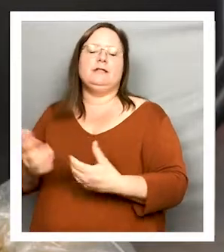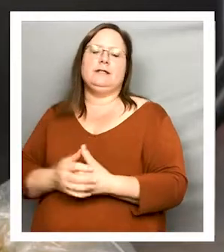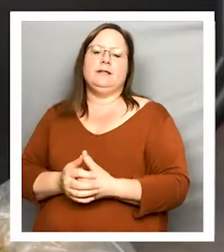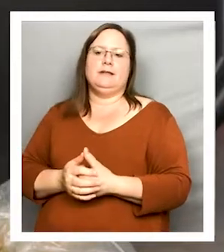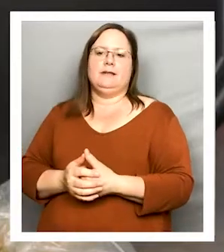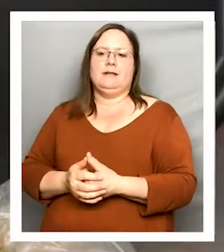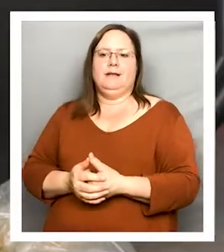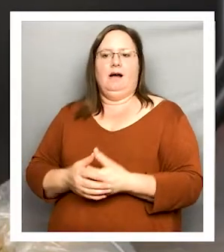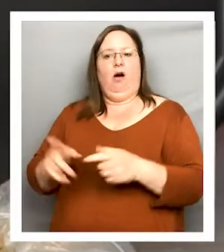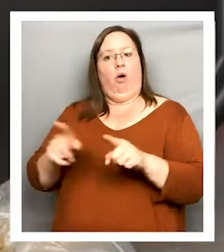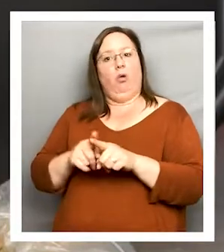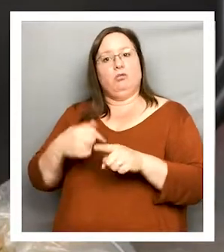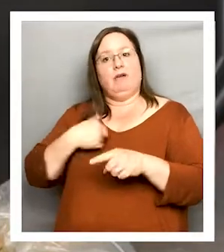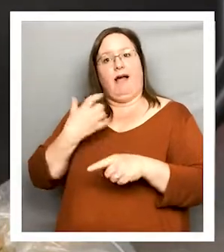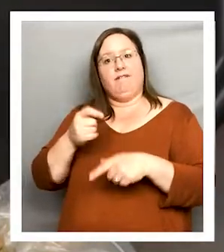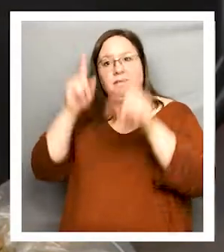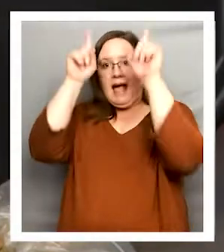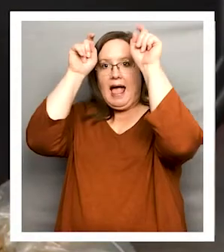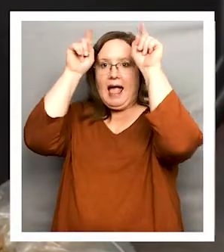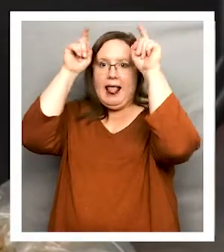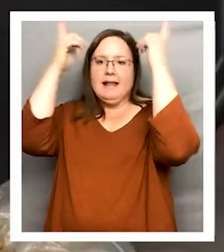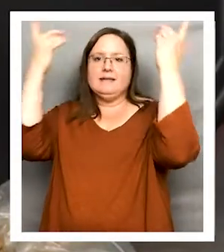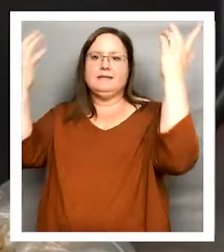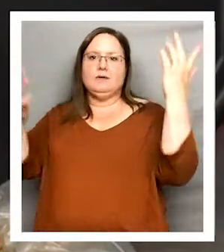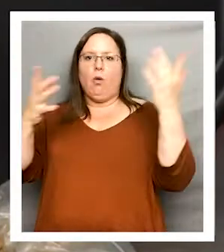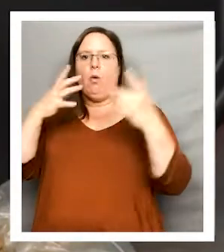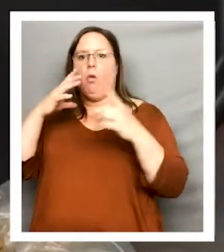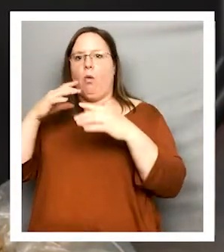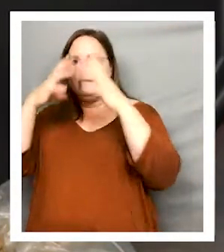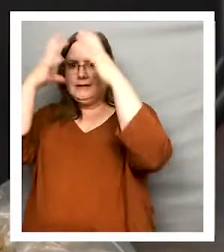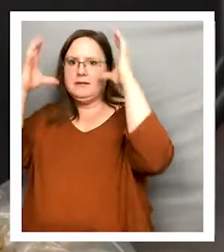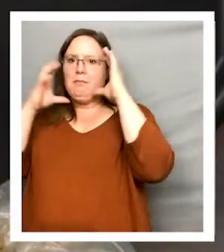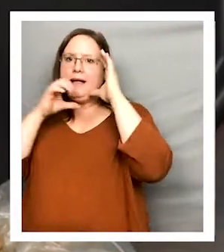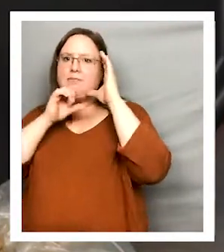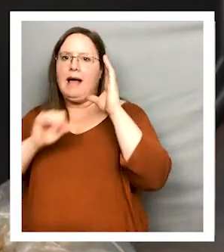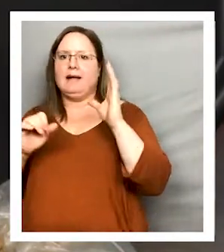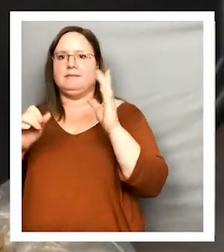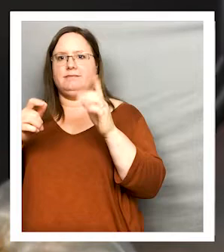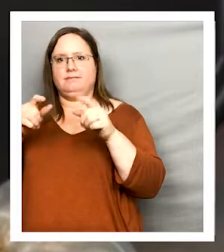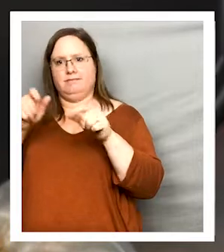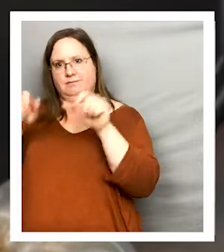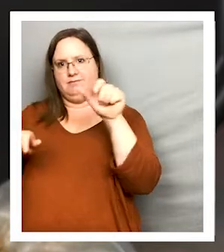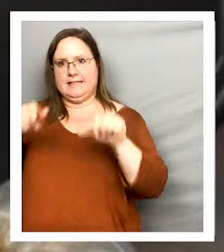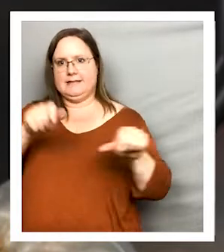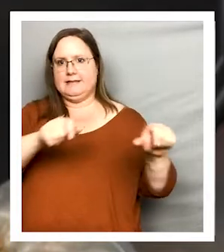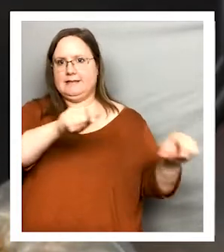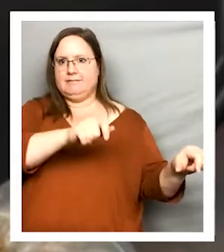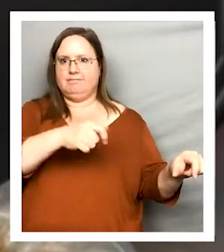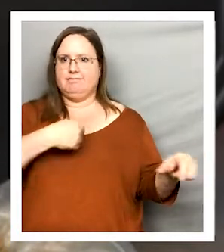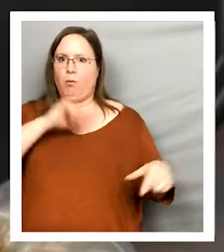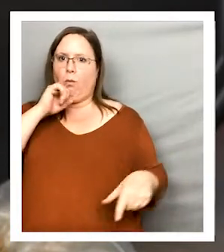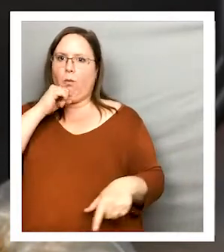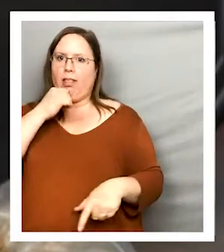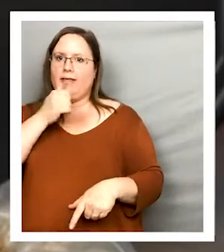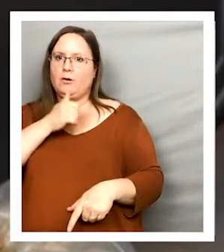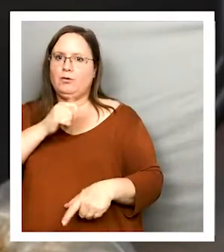so i'm going to use those so basically go through all your toy boxes in your house and anything spaceman alien rocket